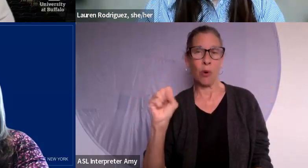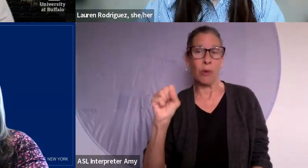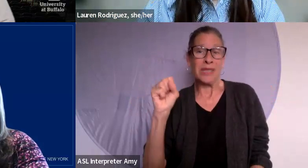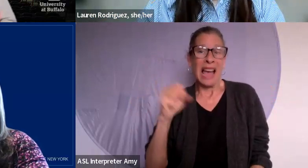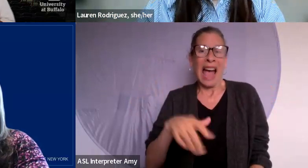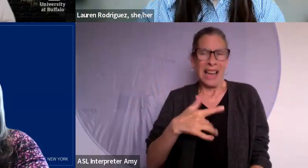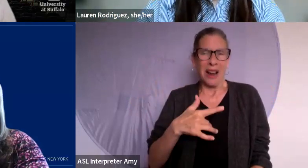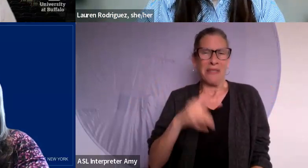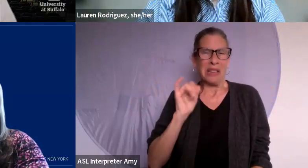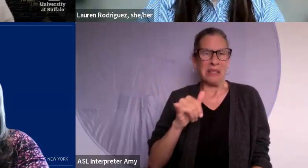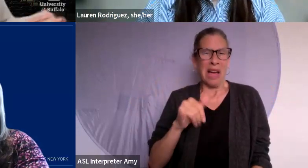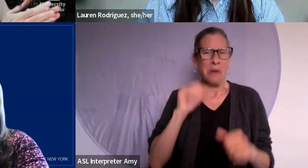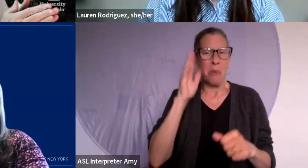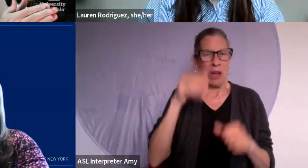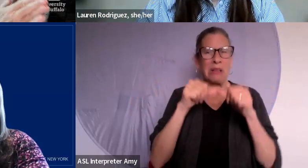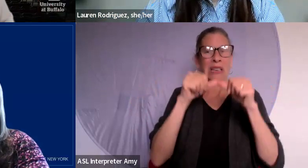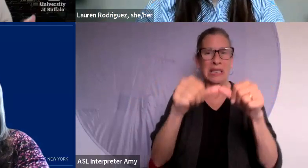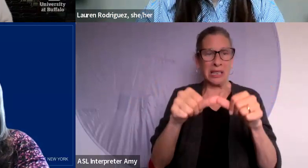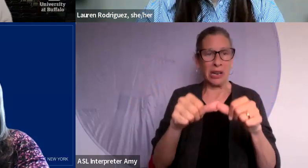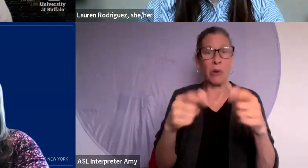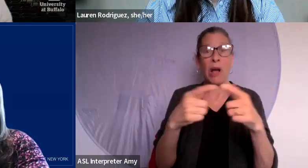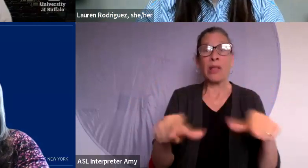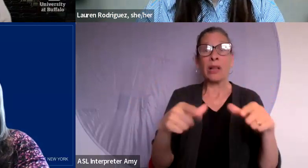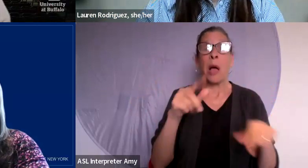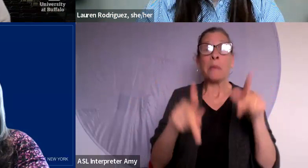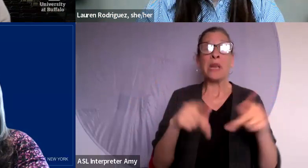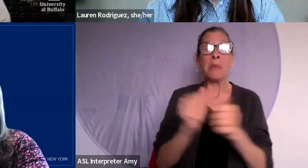language and I'll read this "people with disabilities must